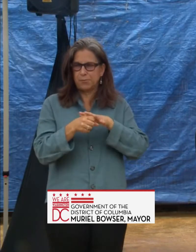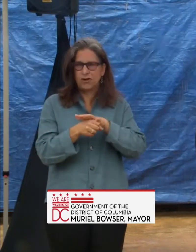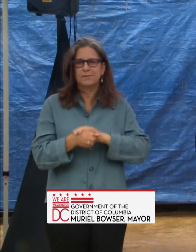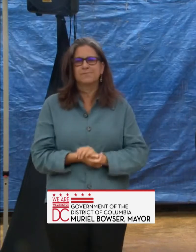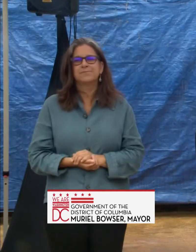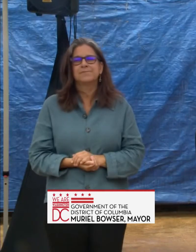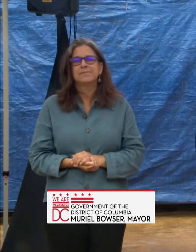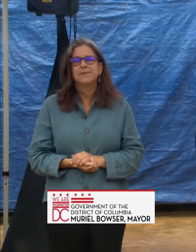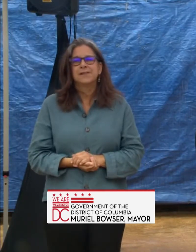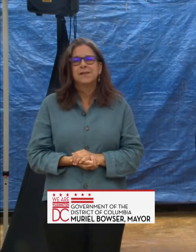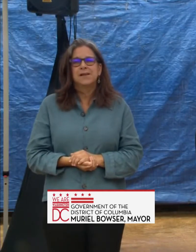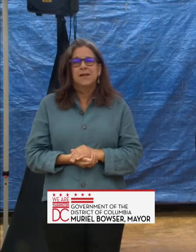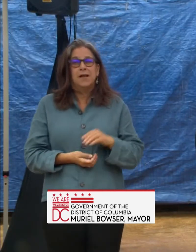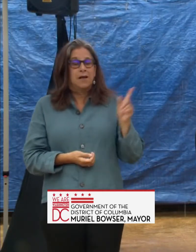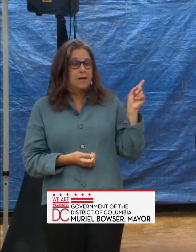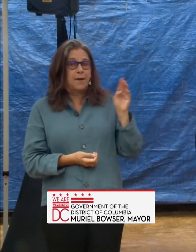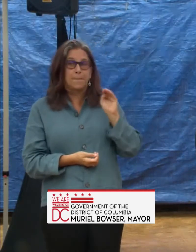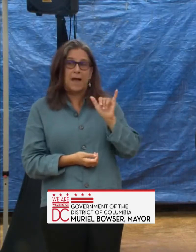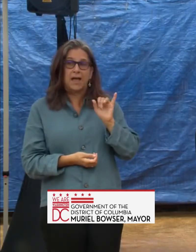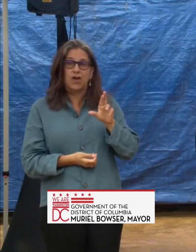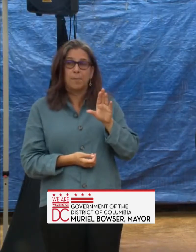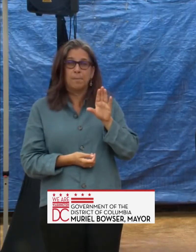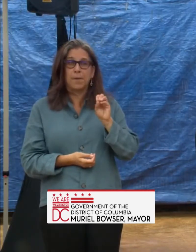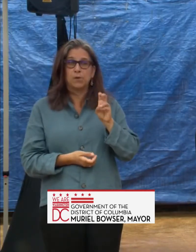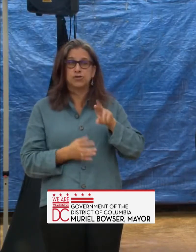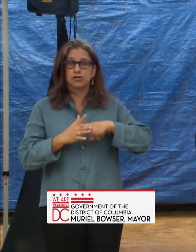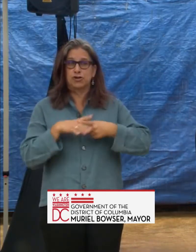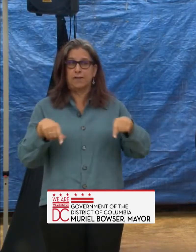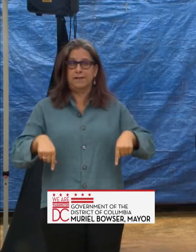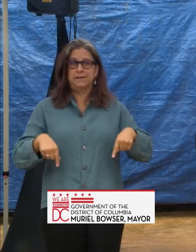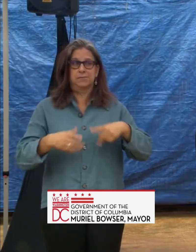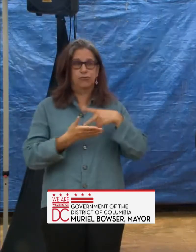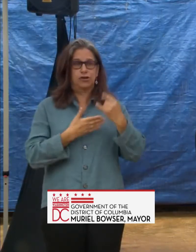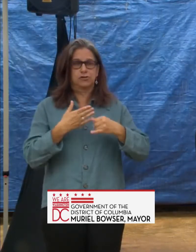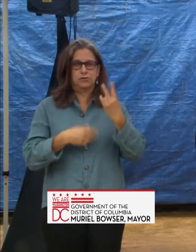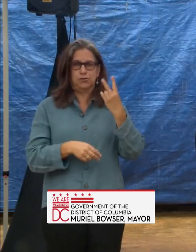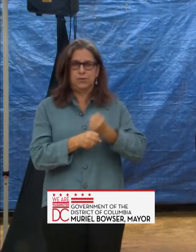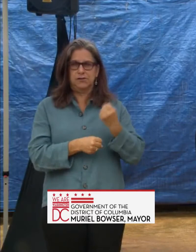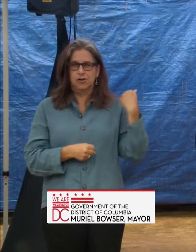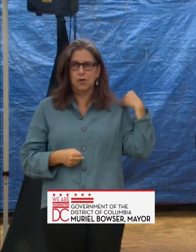BEGAN OVER TWO YEARS AGO, AN IDEA ABOUT A NEW AND NOBLE